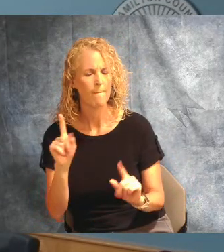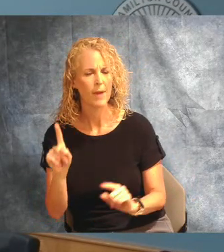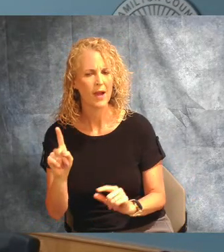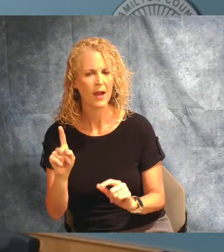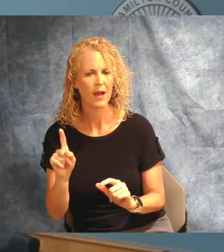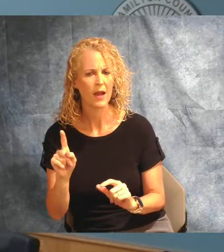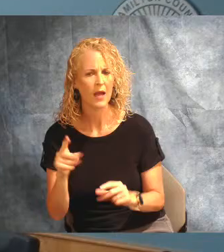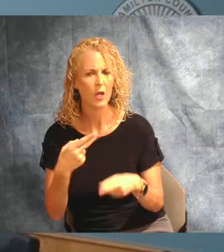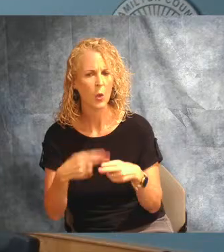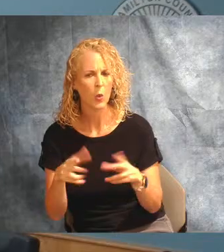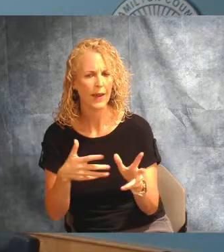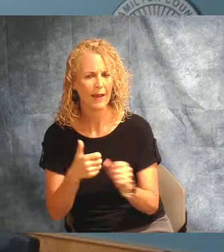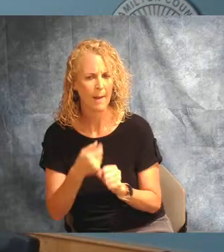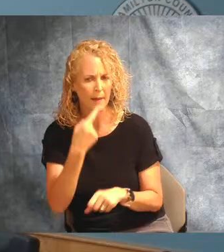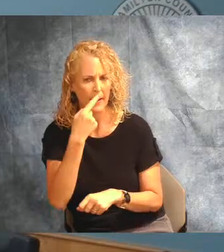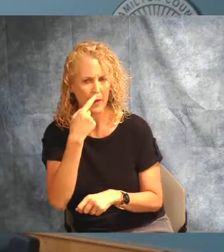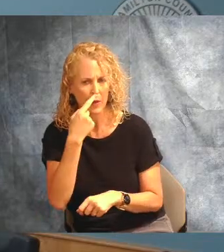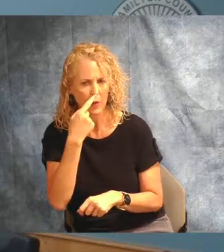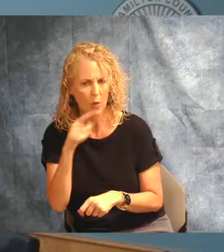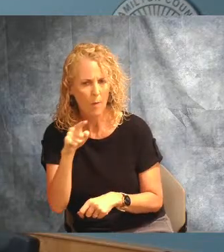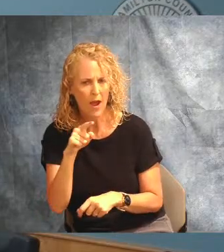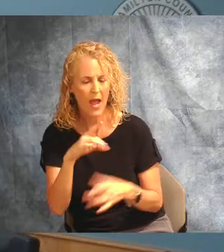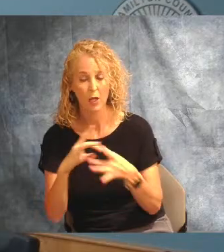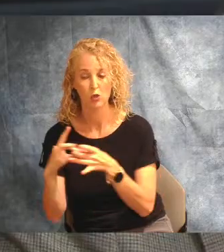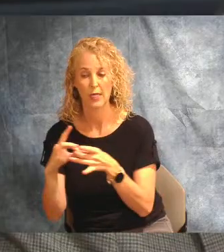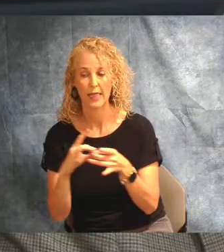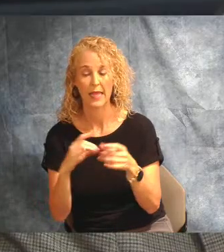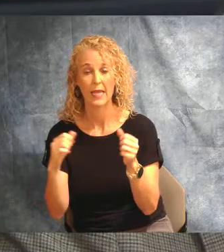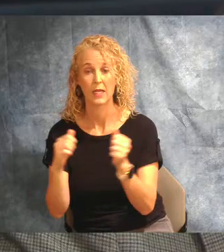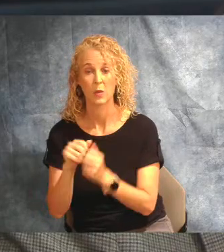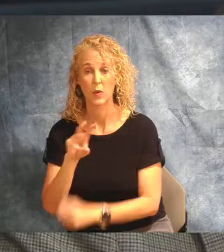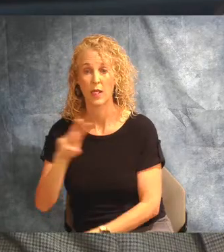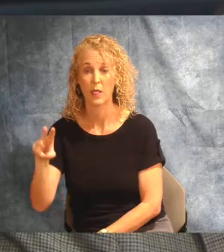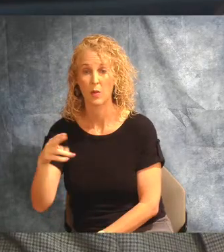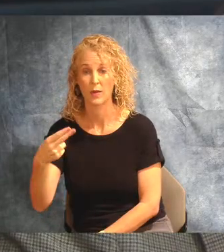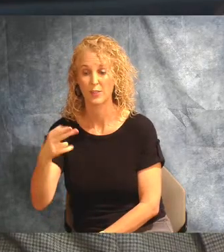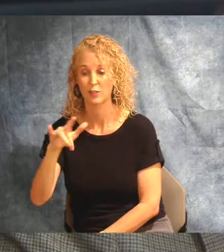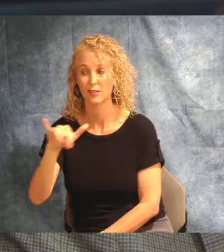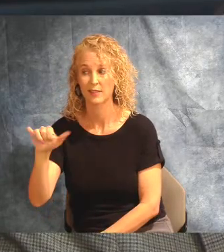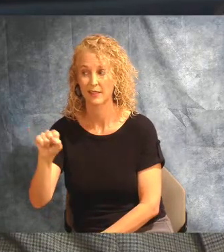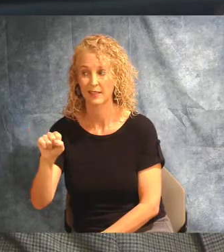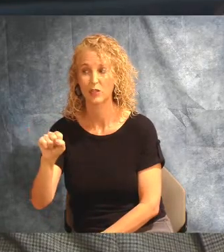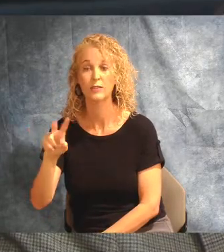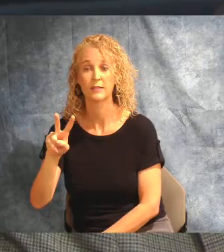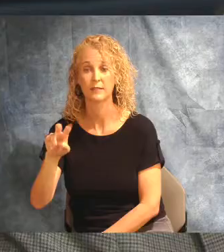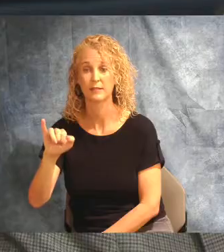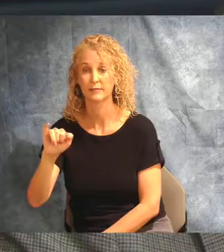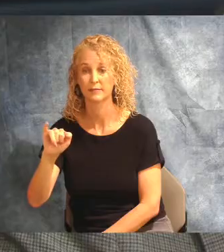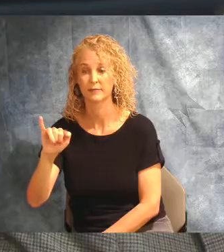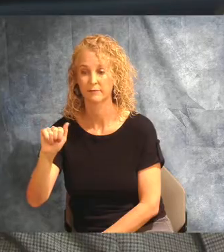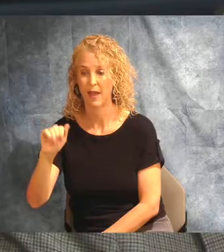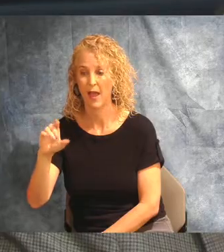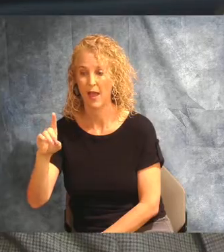quick update if you don't mind related to the Western Hills viaduct. Yes. there is